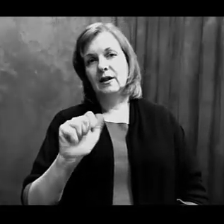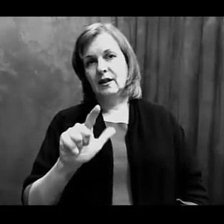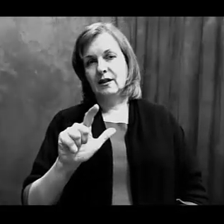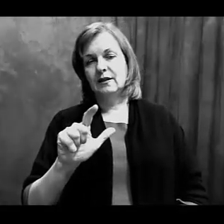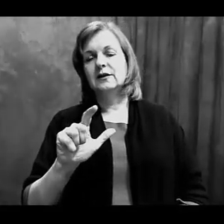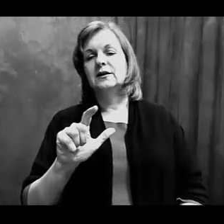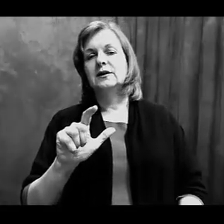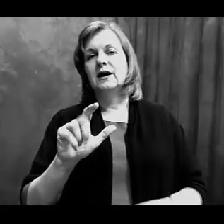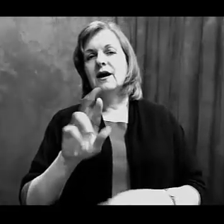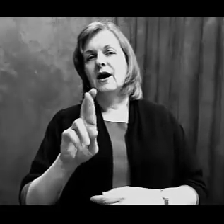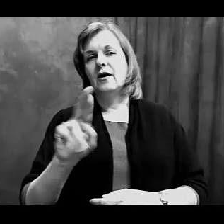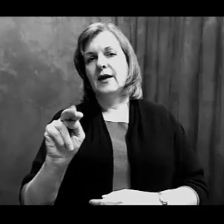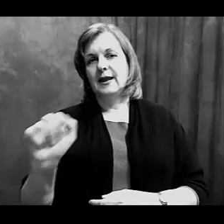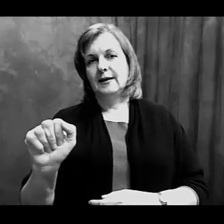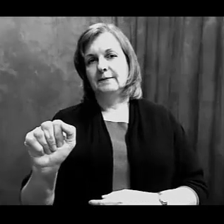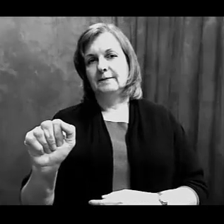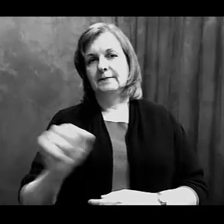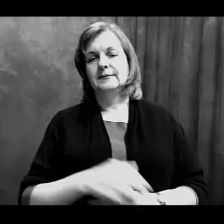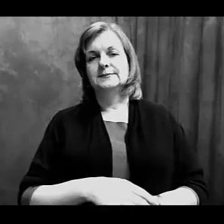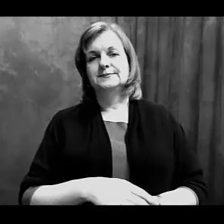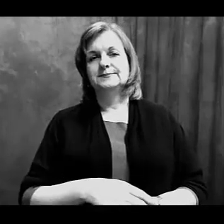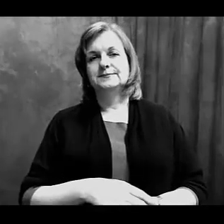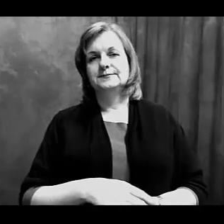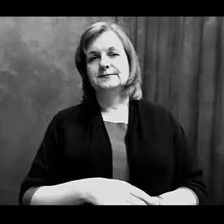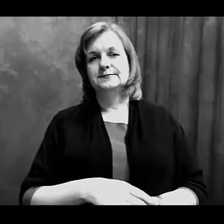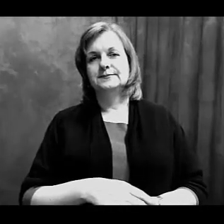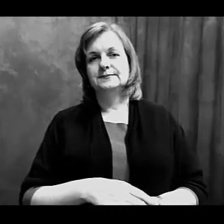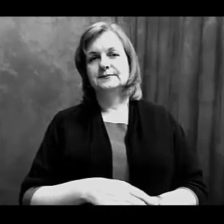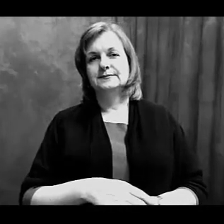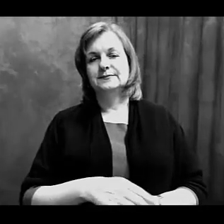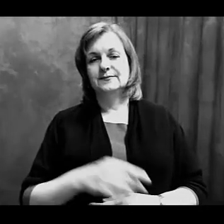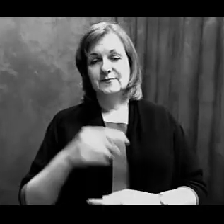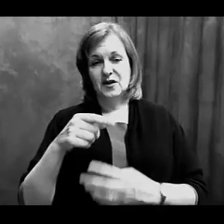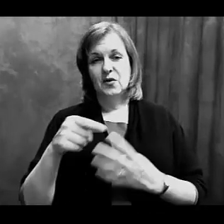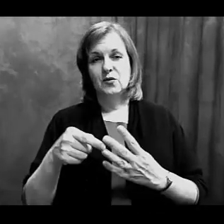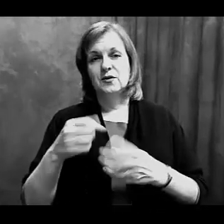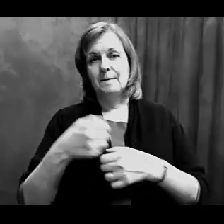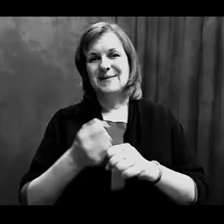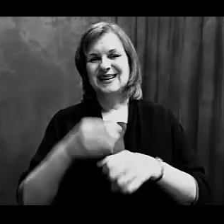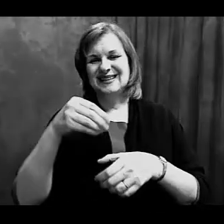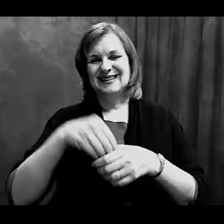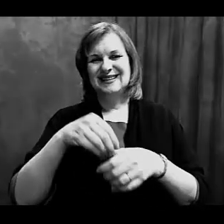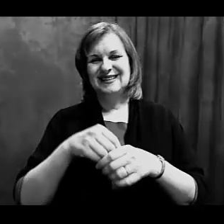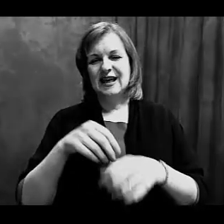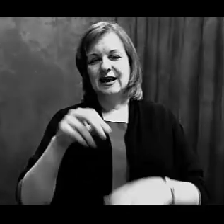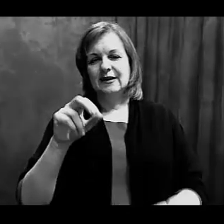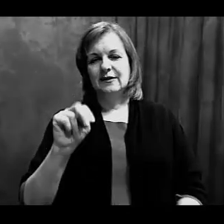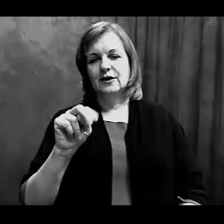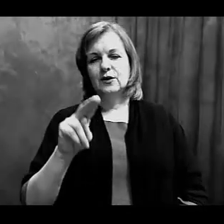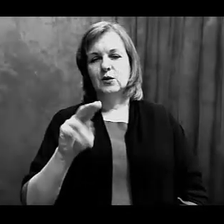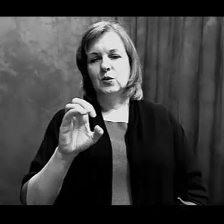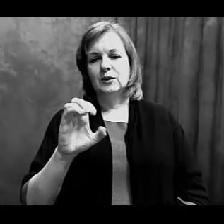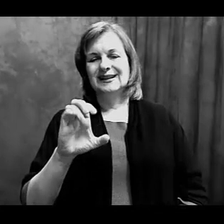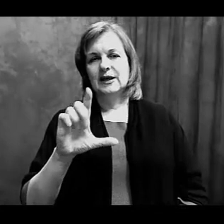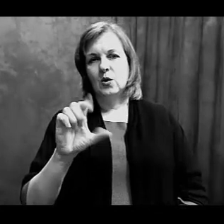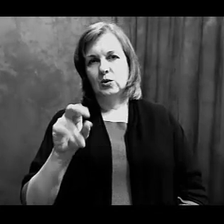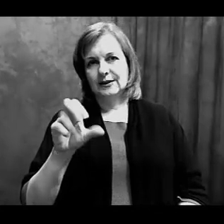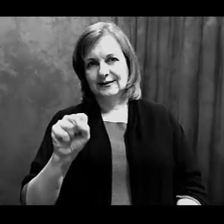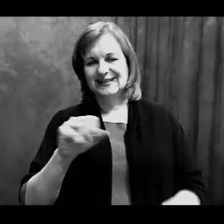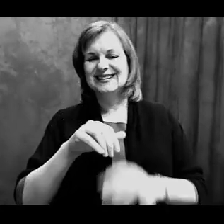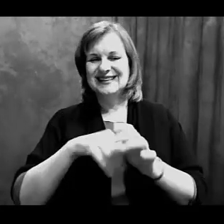and they're made inside that nucleolus [inside the nucleus] inside the cell